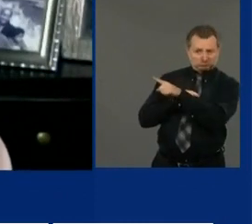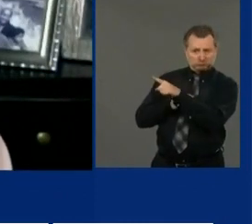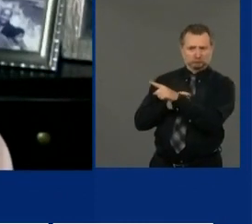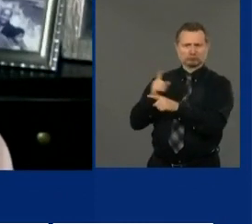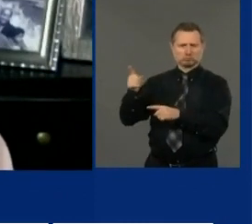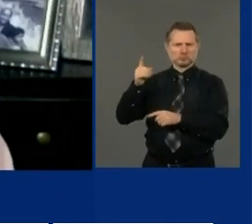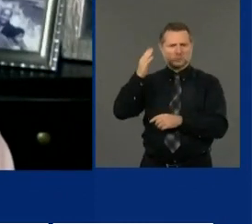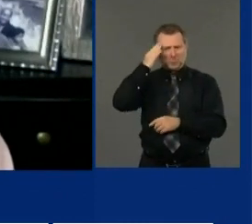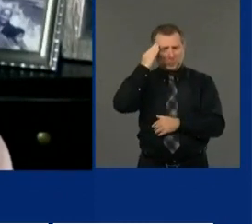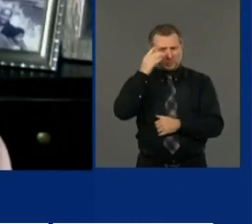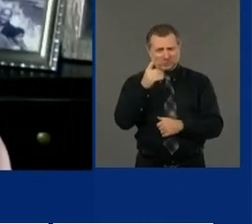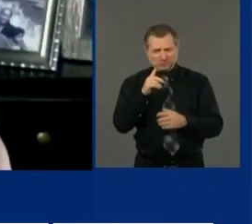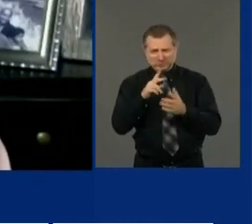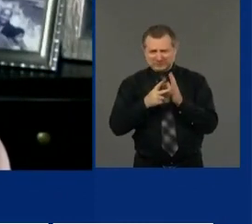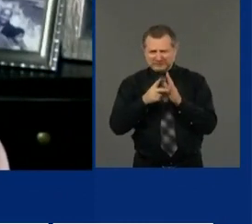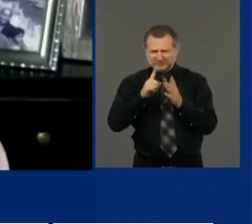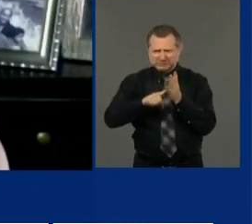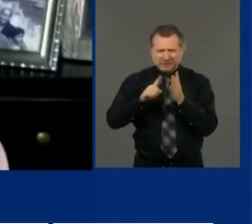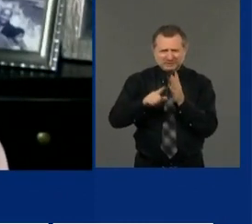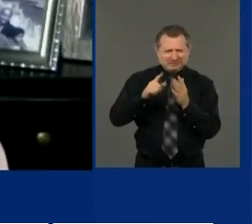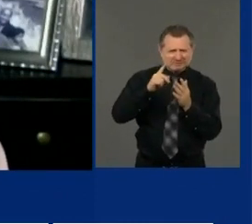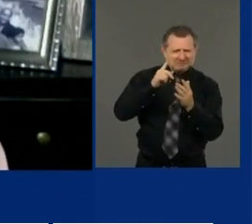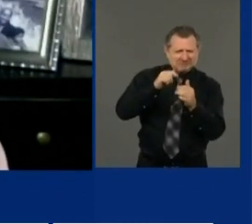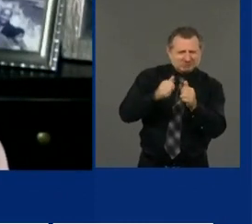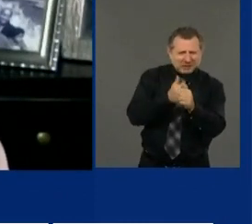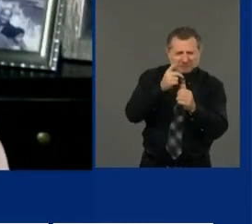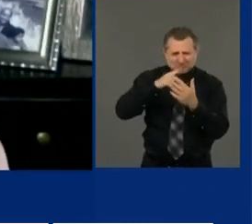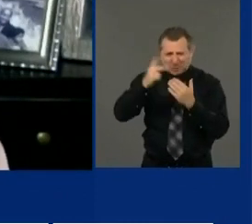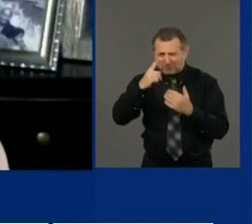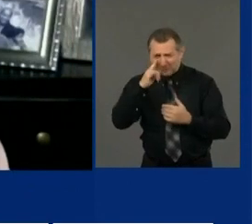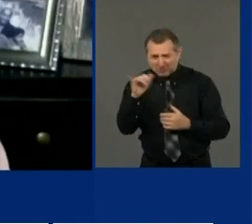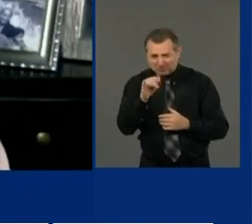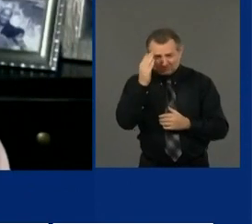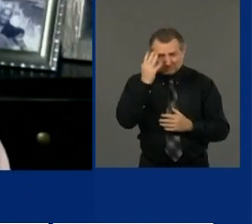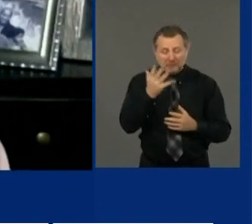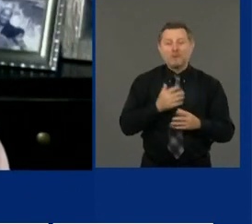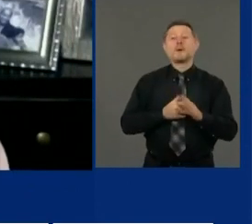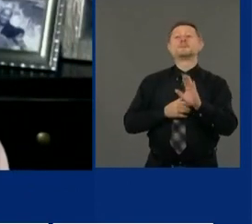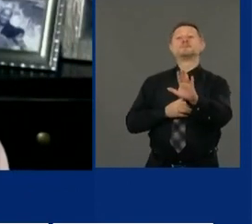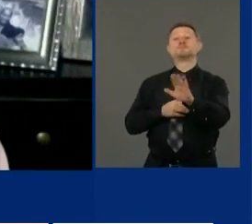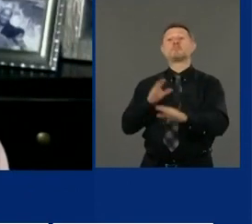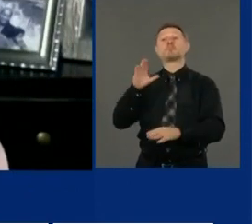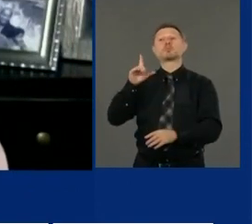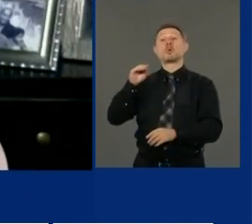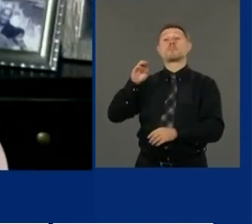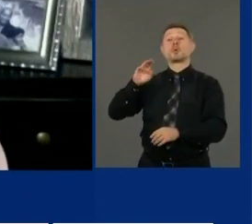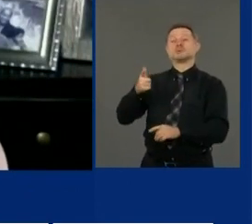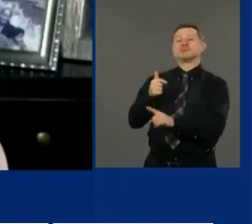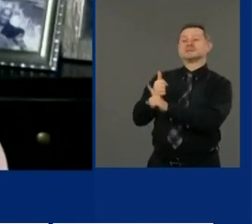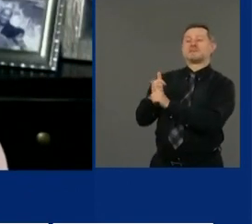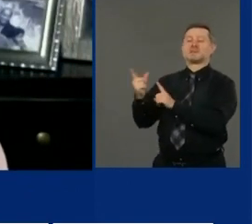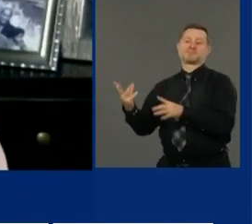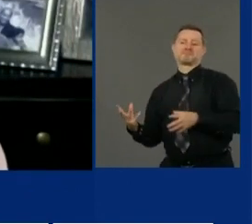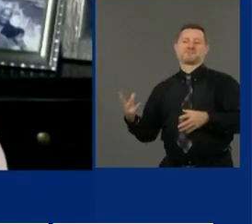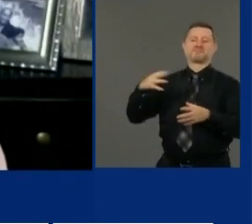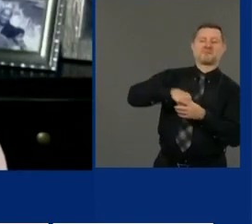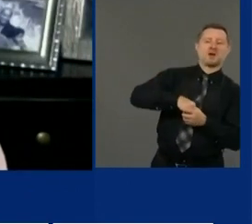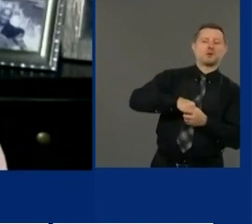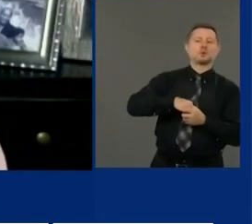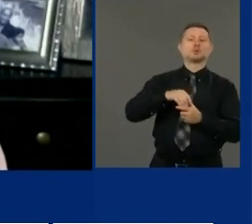FORMER MAYOR OF NEW YORK CITY. BECAUSE NOBODY KNEW WHAT A CONTACT TRACING WAS.